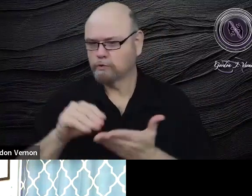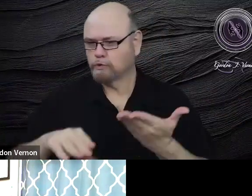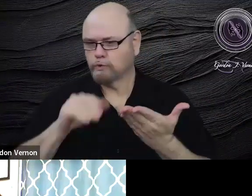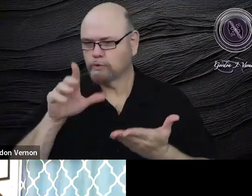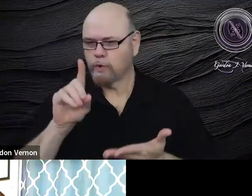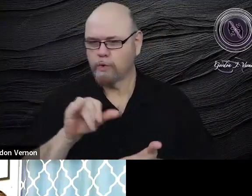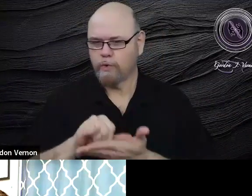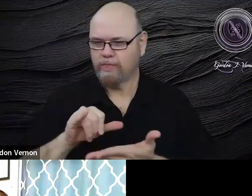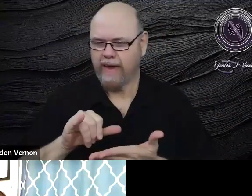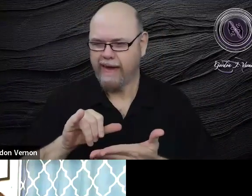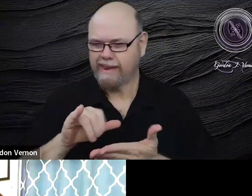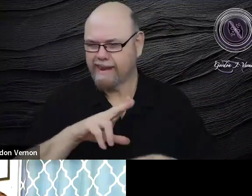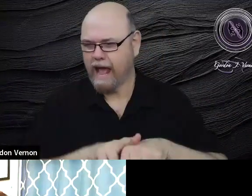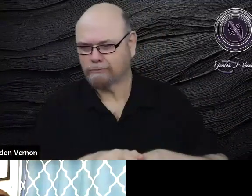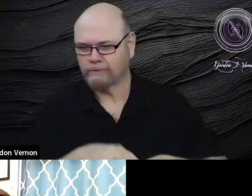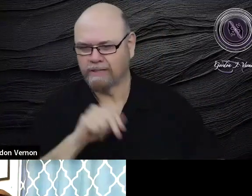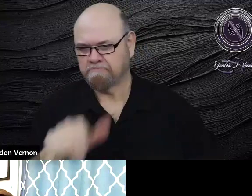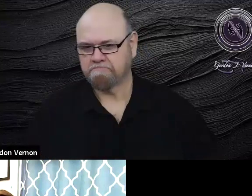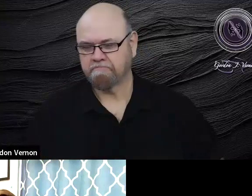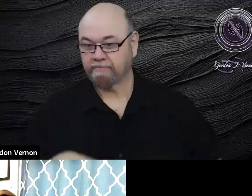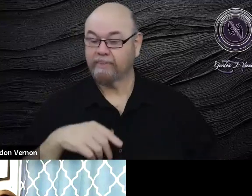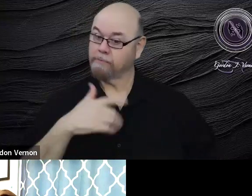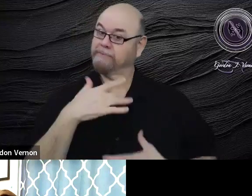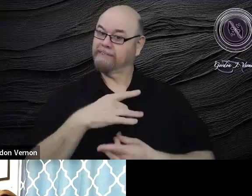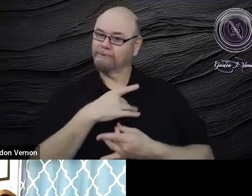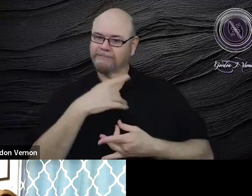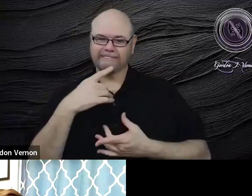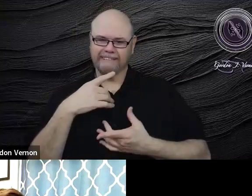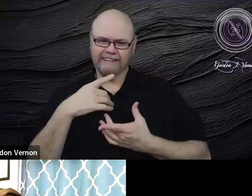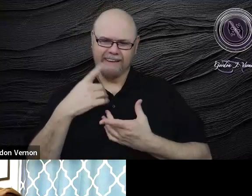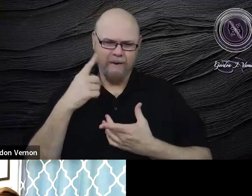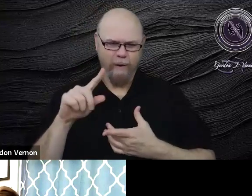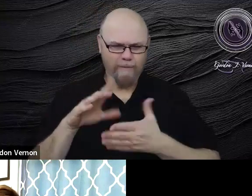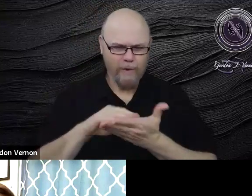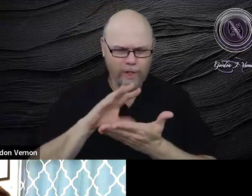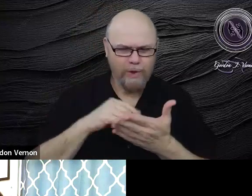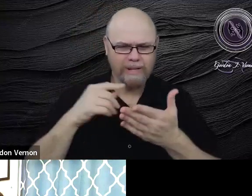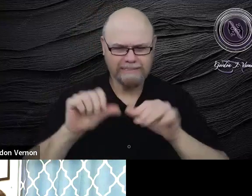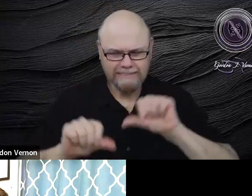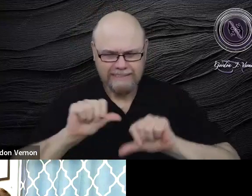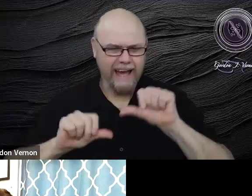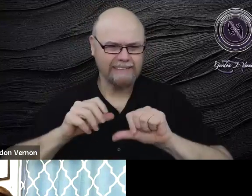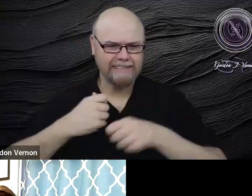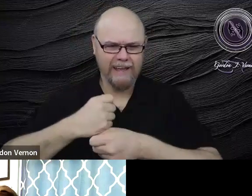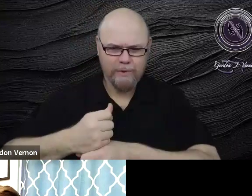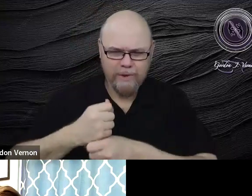shows it all together, I guess. So basically, we have these three important factors